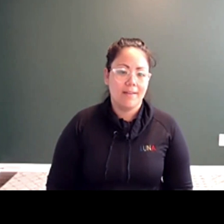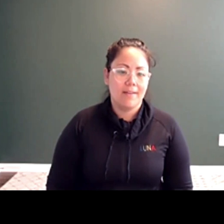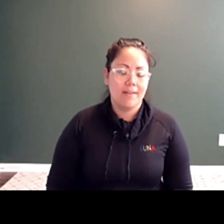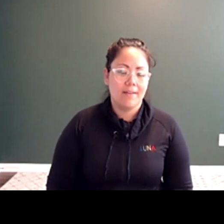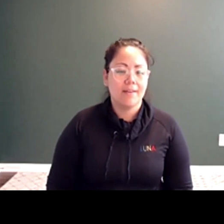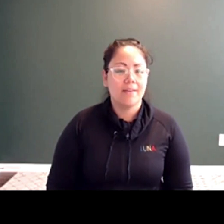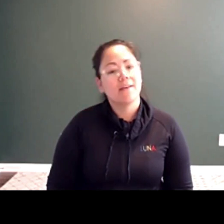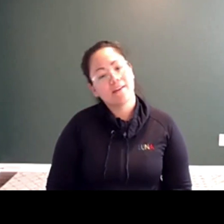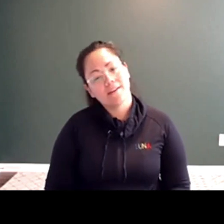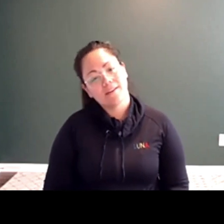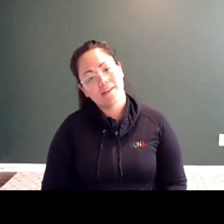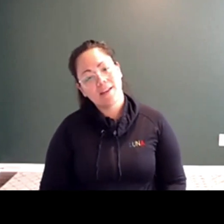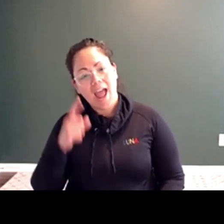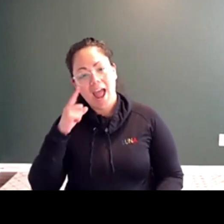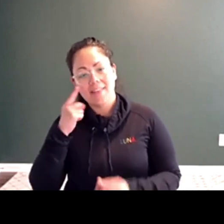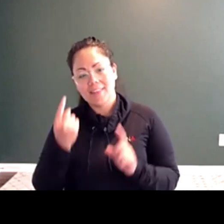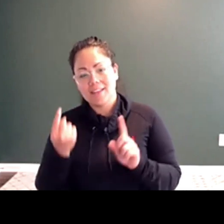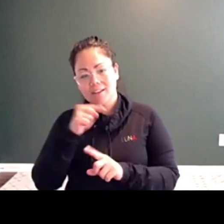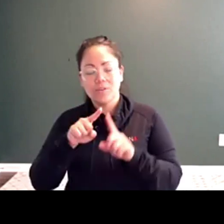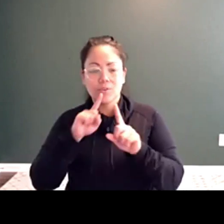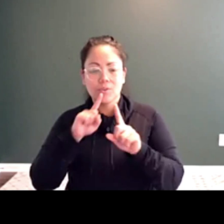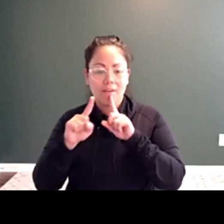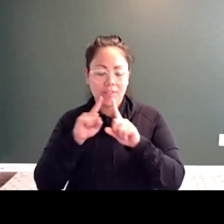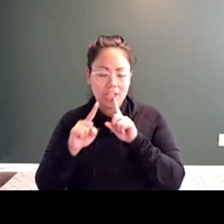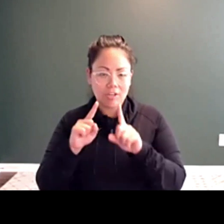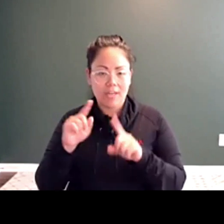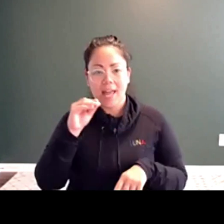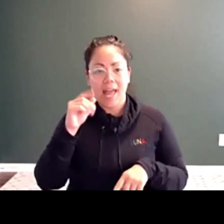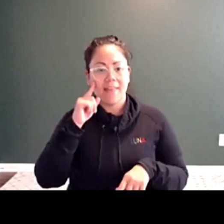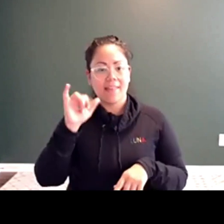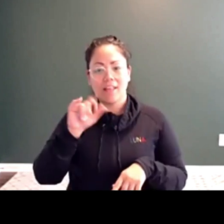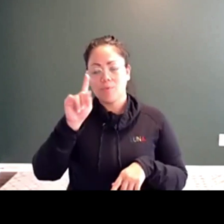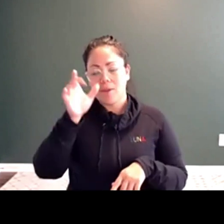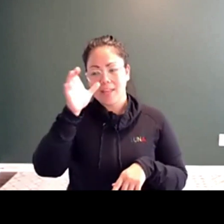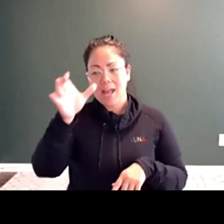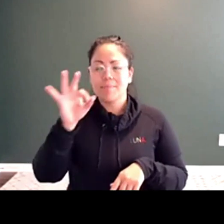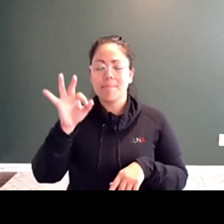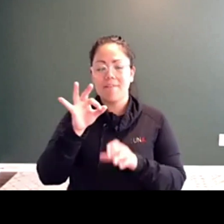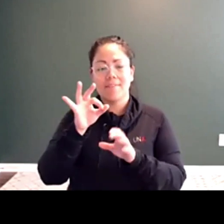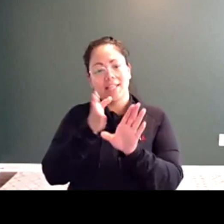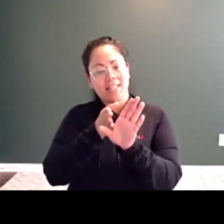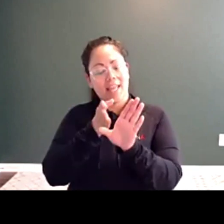I think again, to me, it all goes back to conversations. And I think that's where this idea of psychological safety is so important.